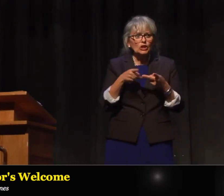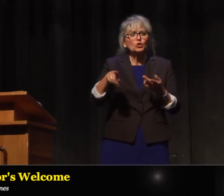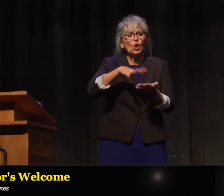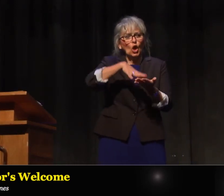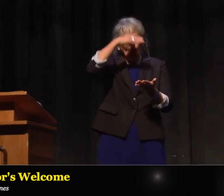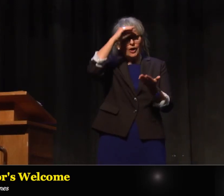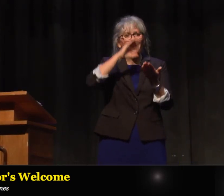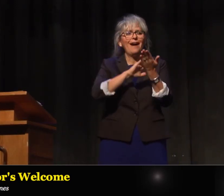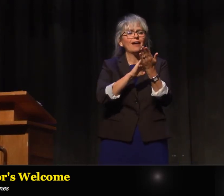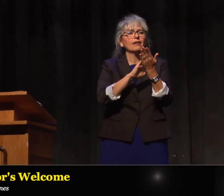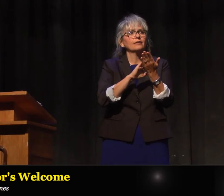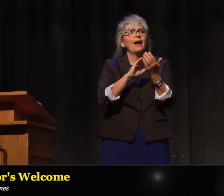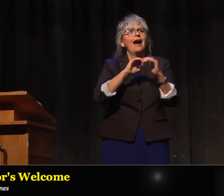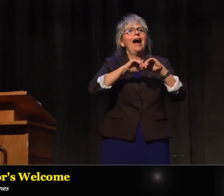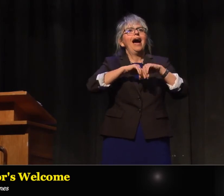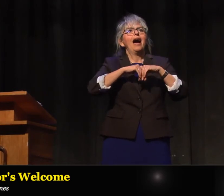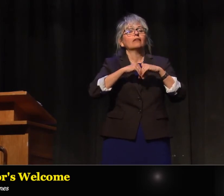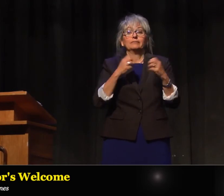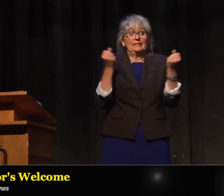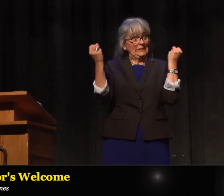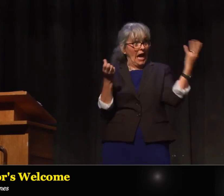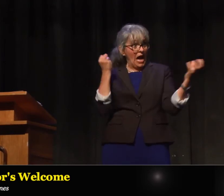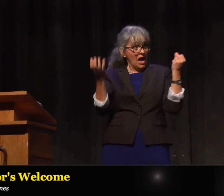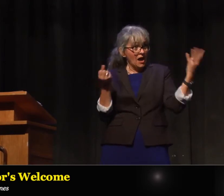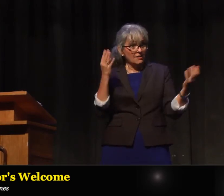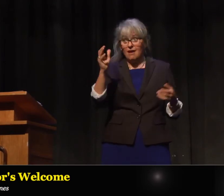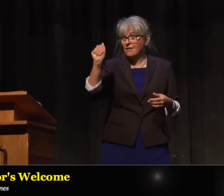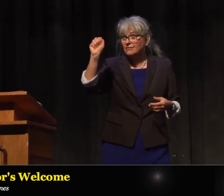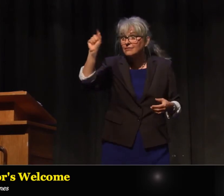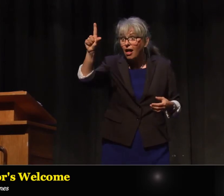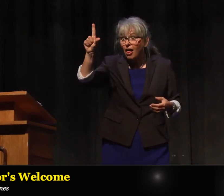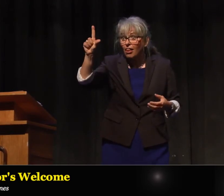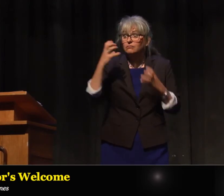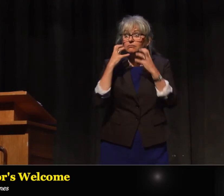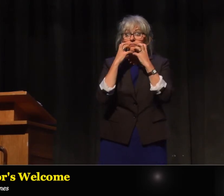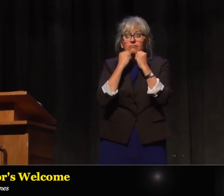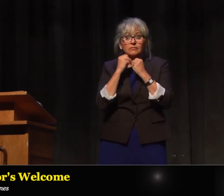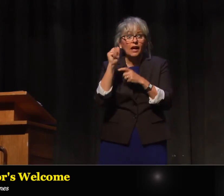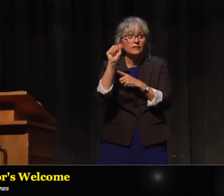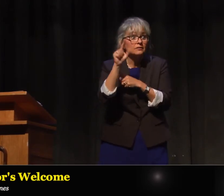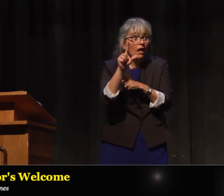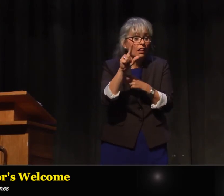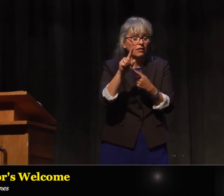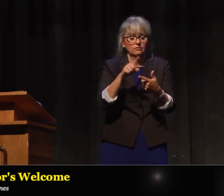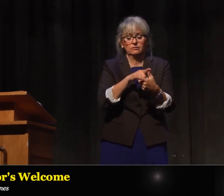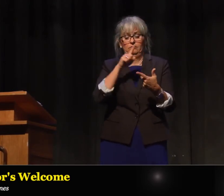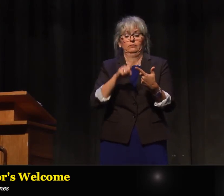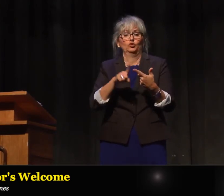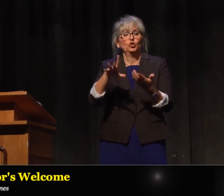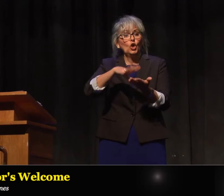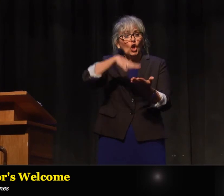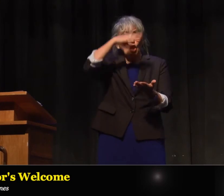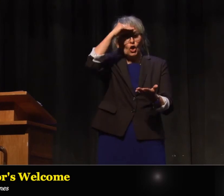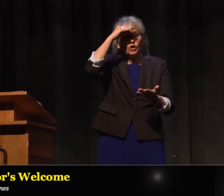This place you learned how to sign. You learn to value ASL.